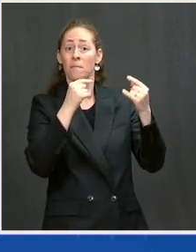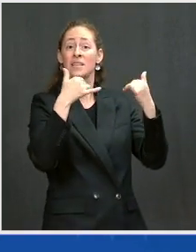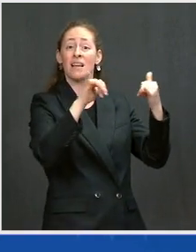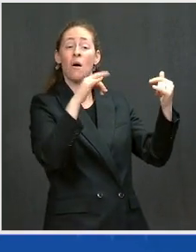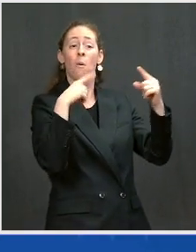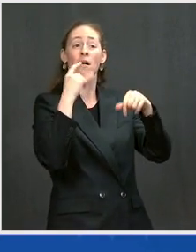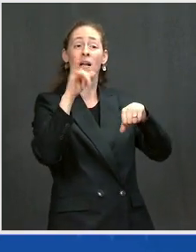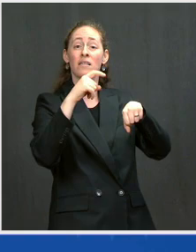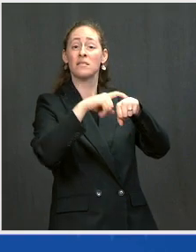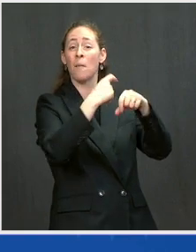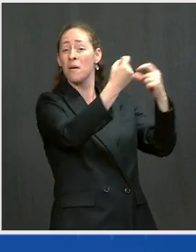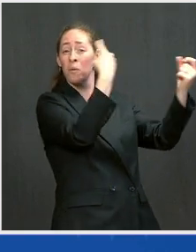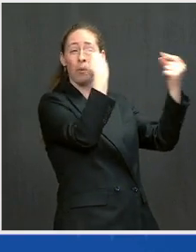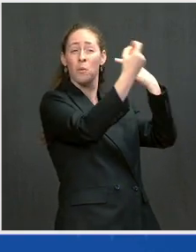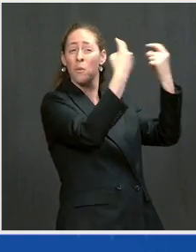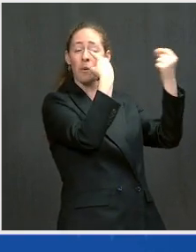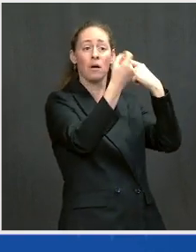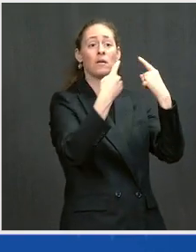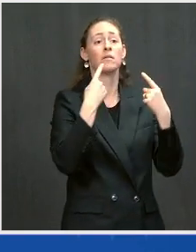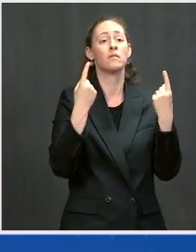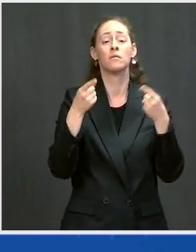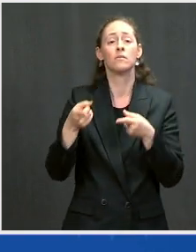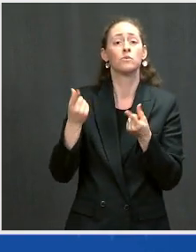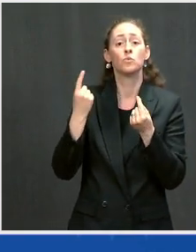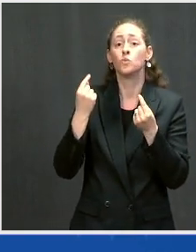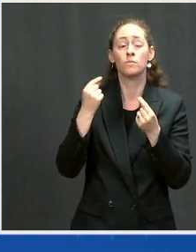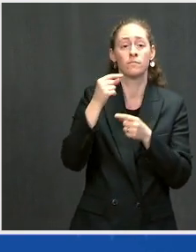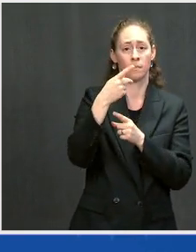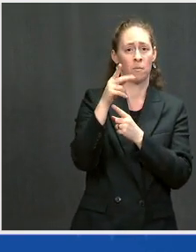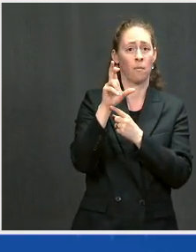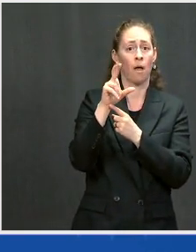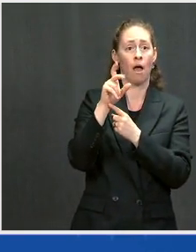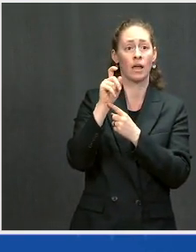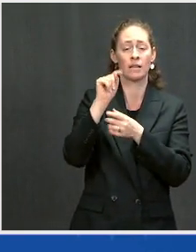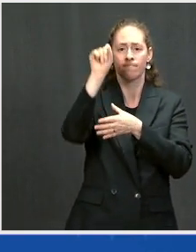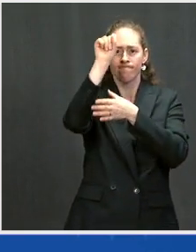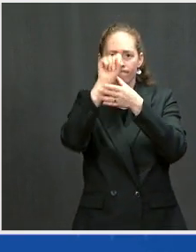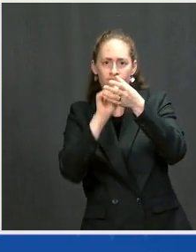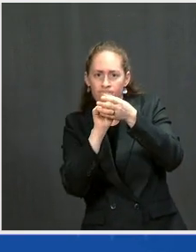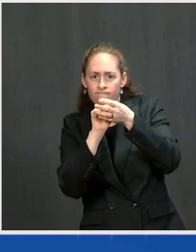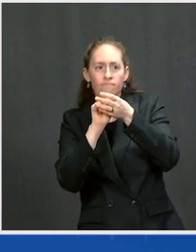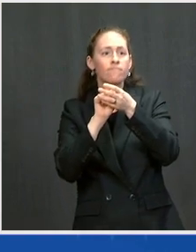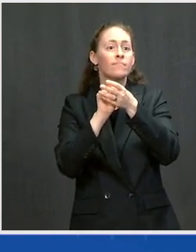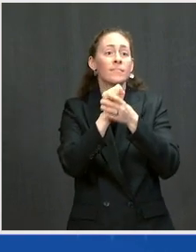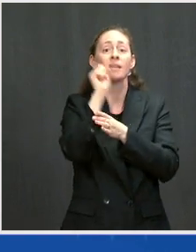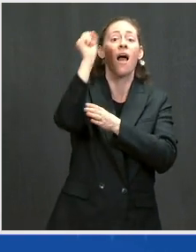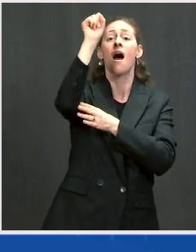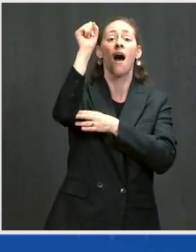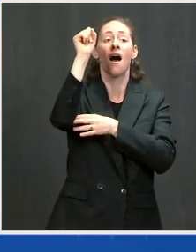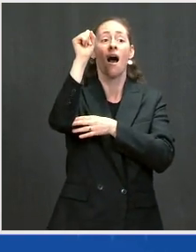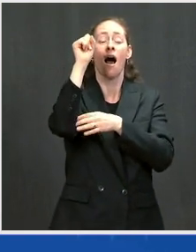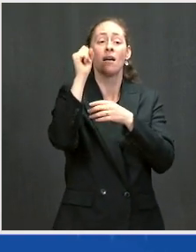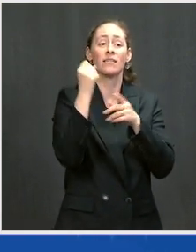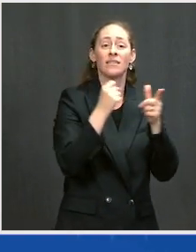checking that the perimeter was holding. He took a grenade fragment and his left thigh, but Puckett refused to be evacuated.